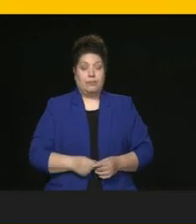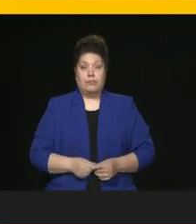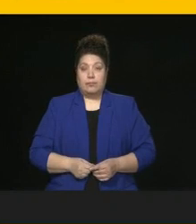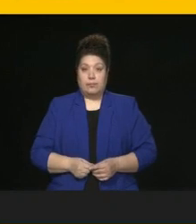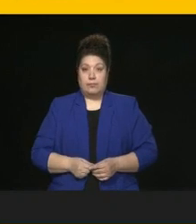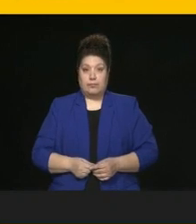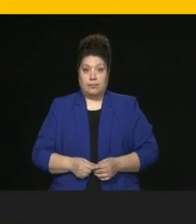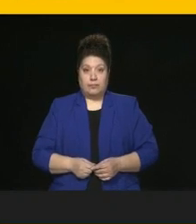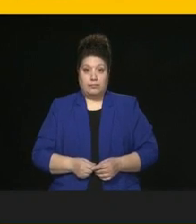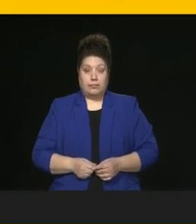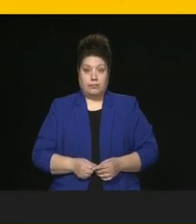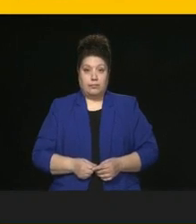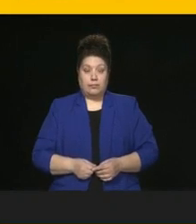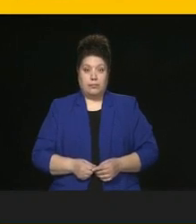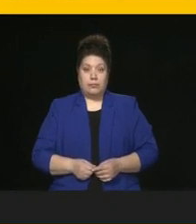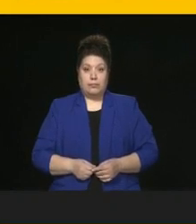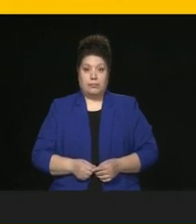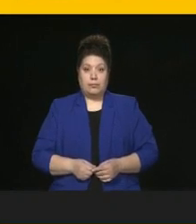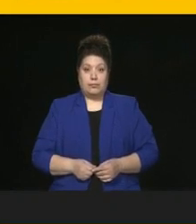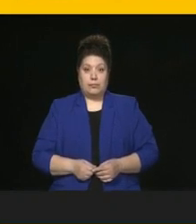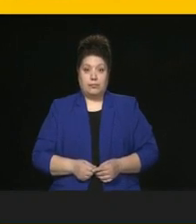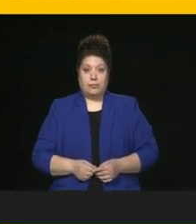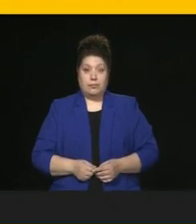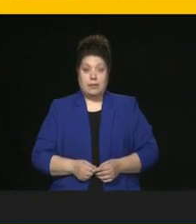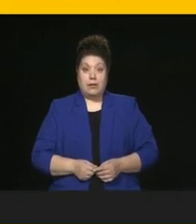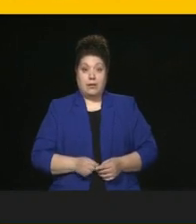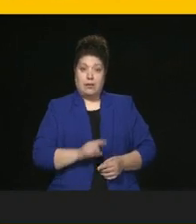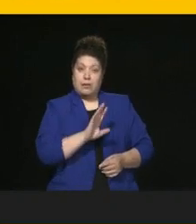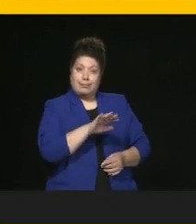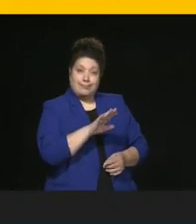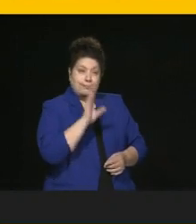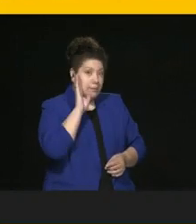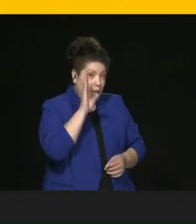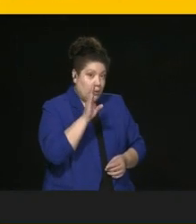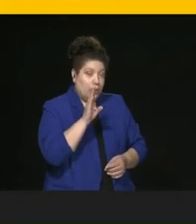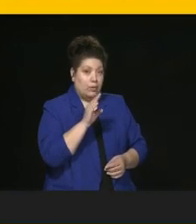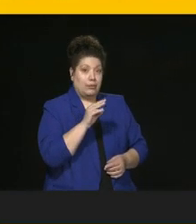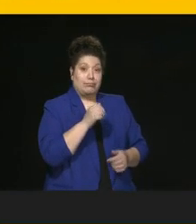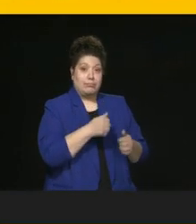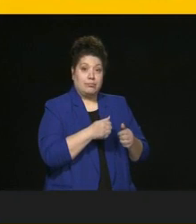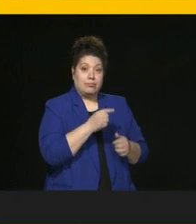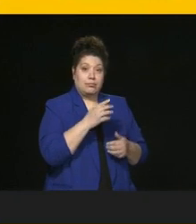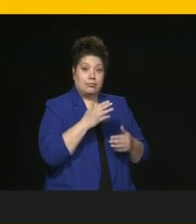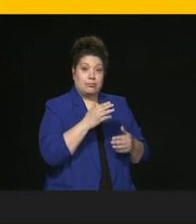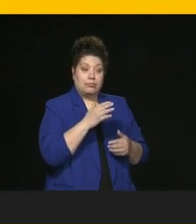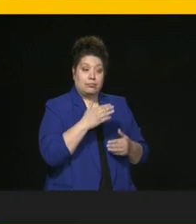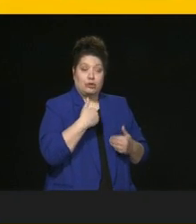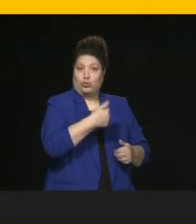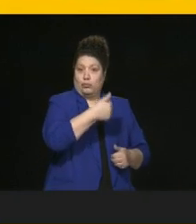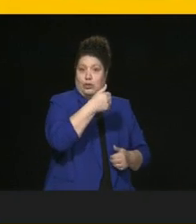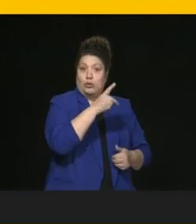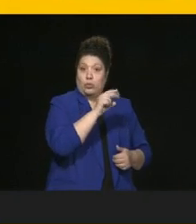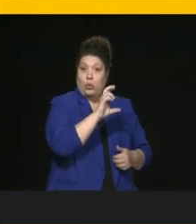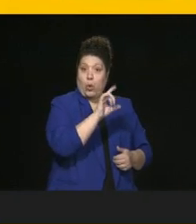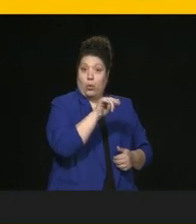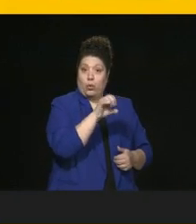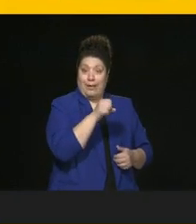[Speaking French][Voice of Interpreter] THE FIRST QUESTION. QUESTION, HELLO, MINISTER